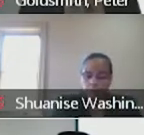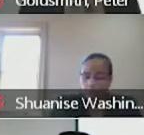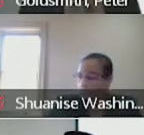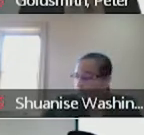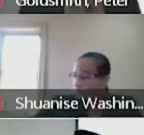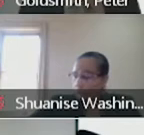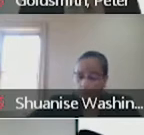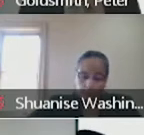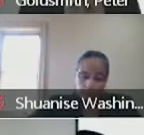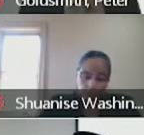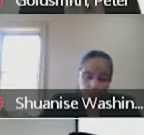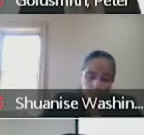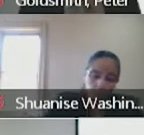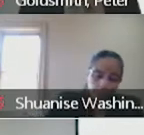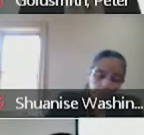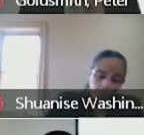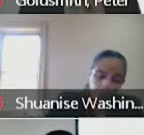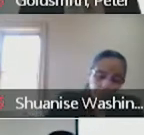Okay. Ready for take off Mr. Bossy.